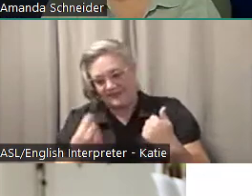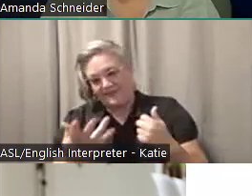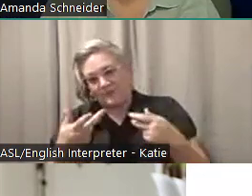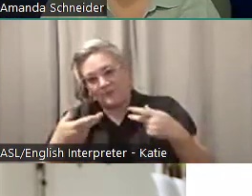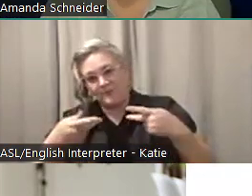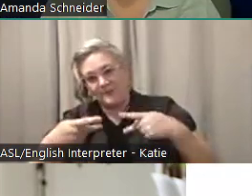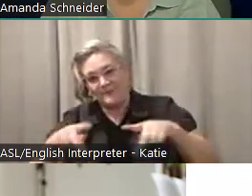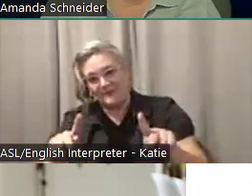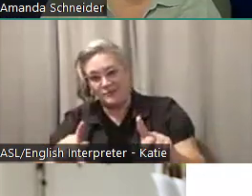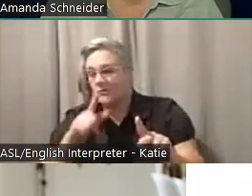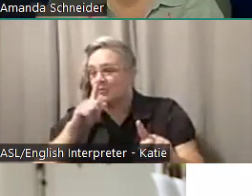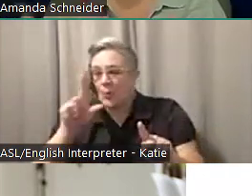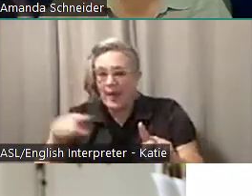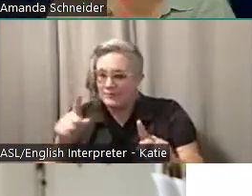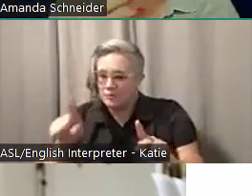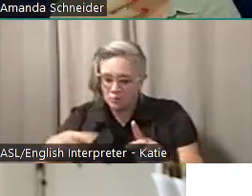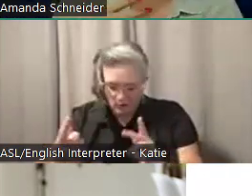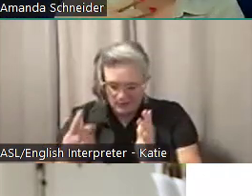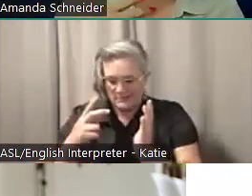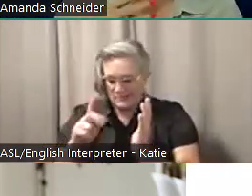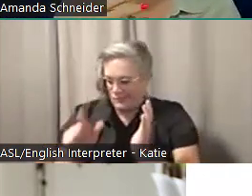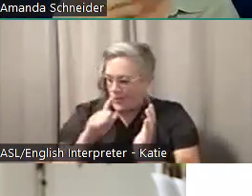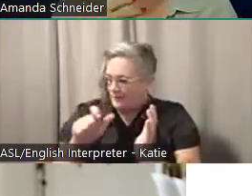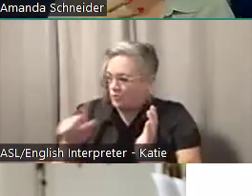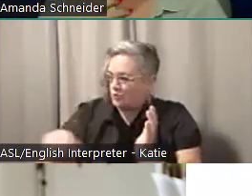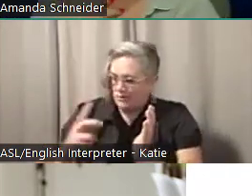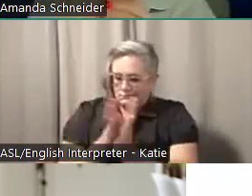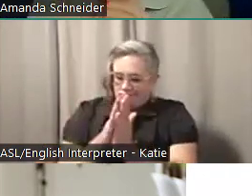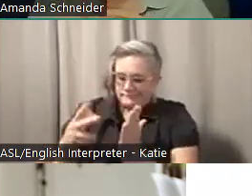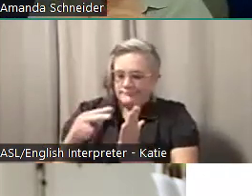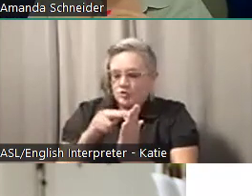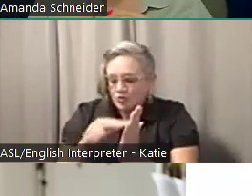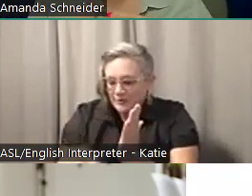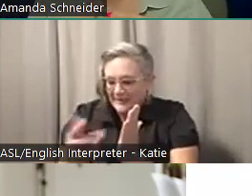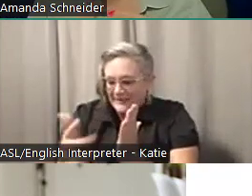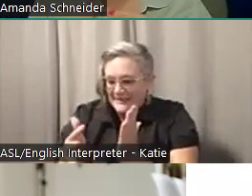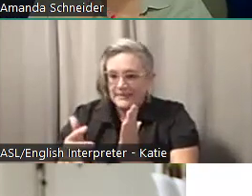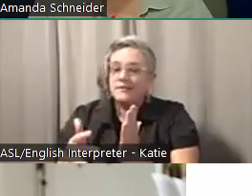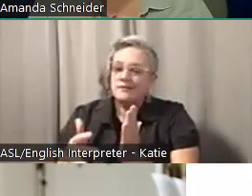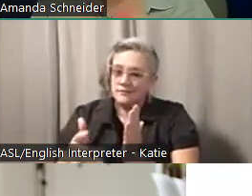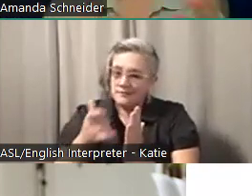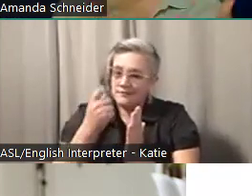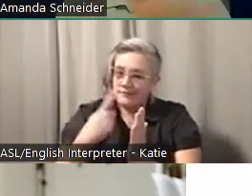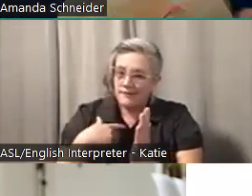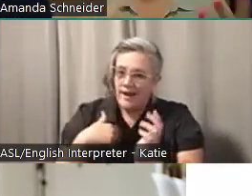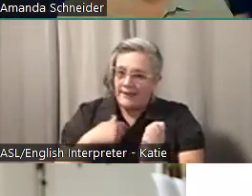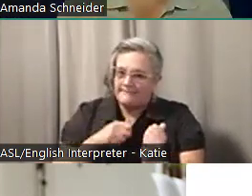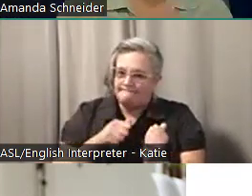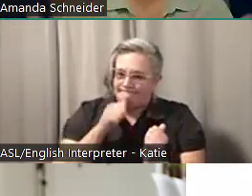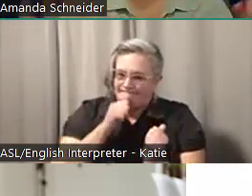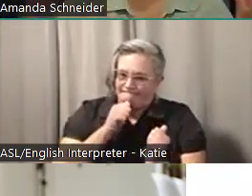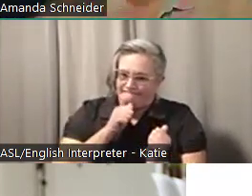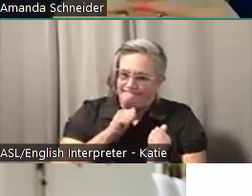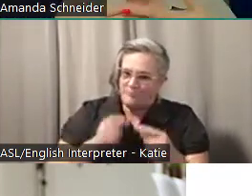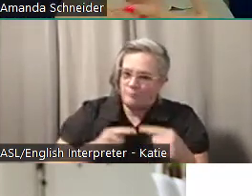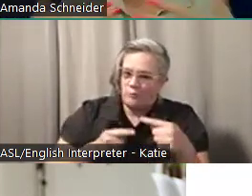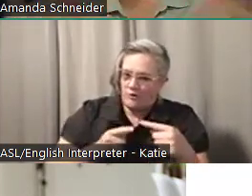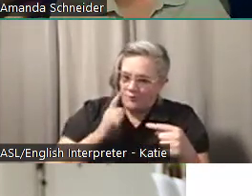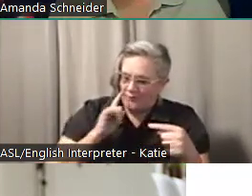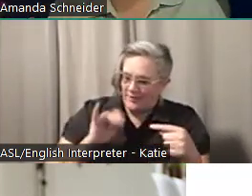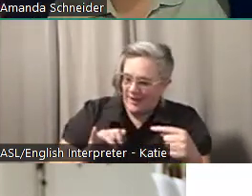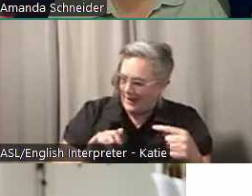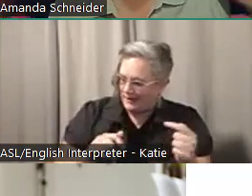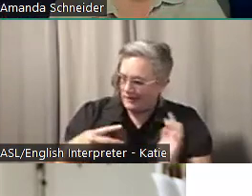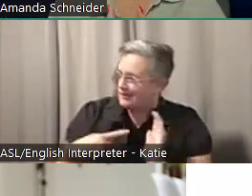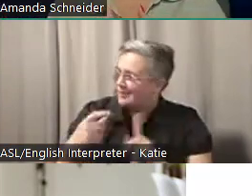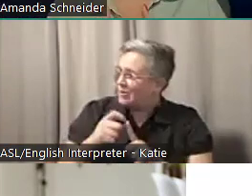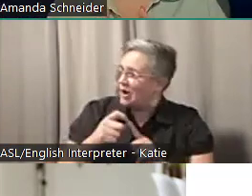To do more with a book than just read the text. And that was something very hard for me to learn at first, because I thought, we just… we have to follow what the words say.